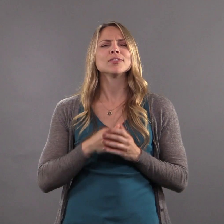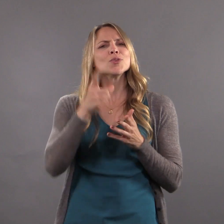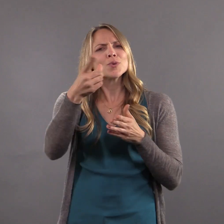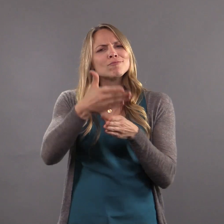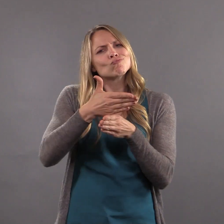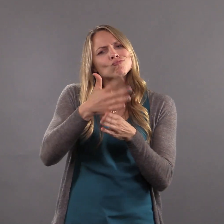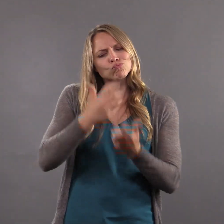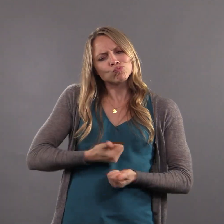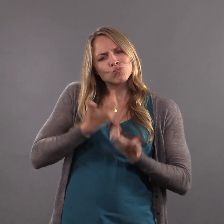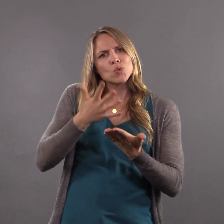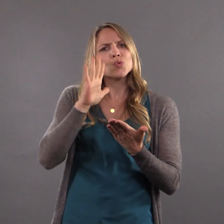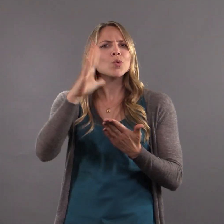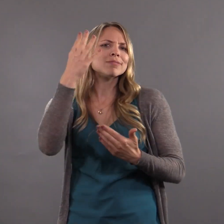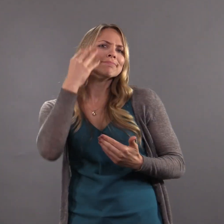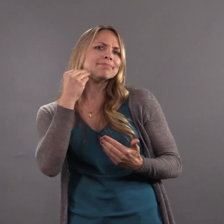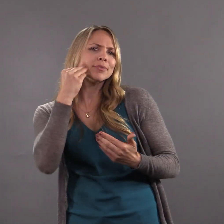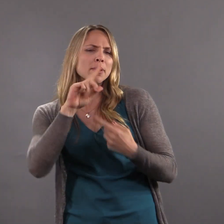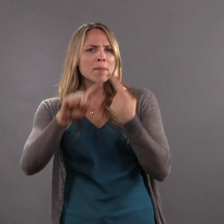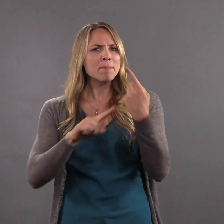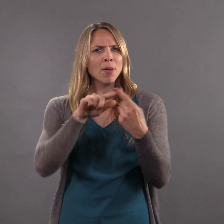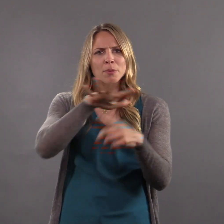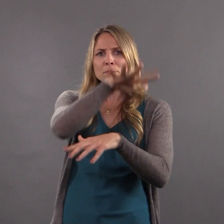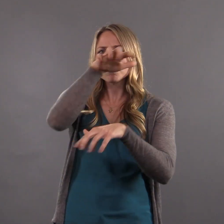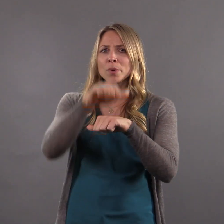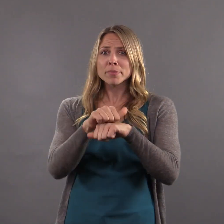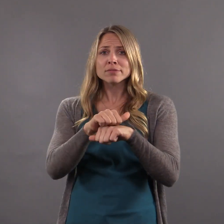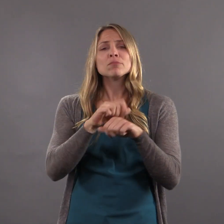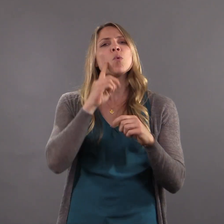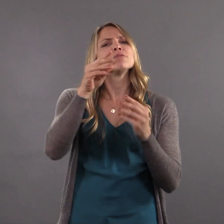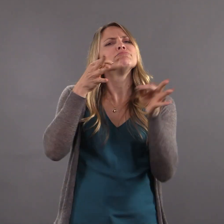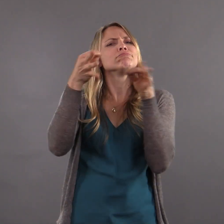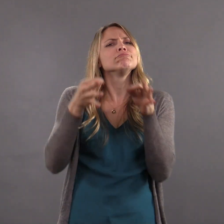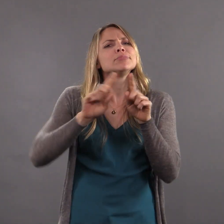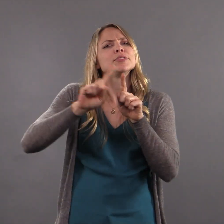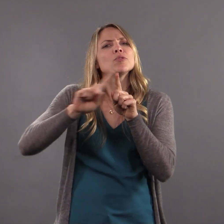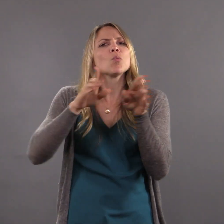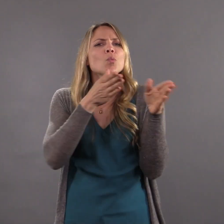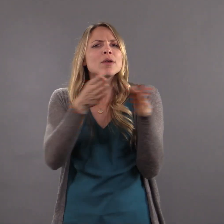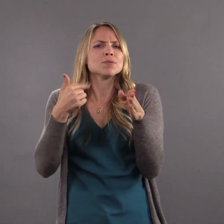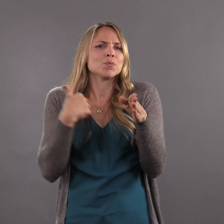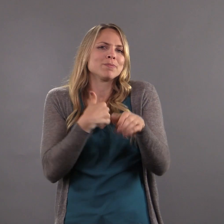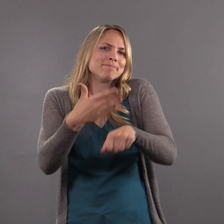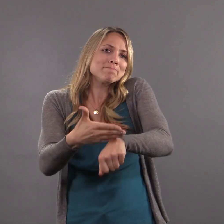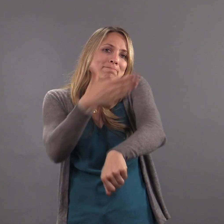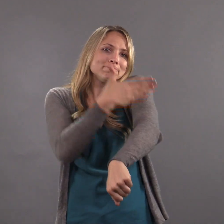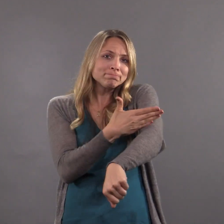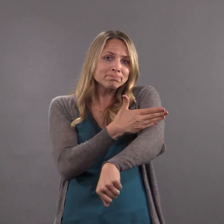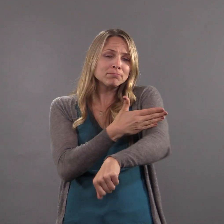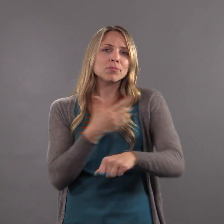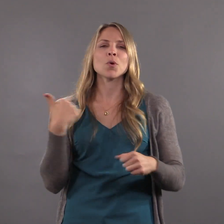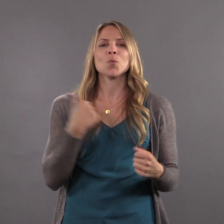Tell us about your experience about the appointment or ways to improve?